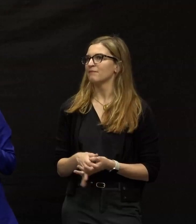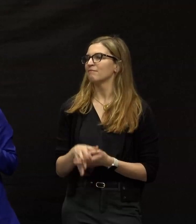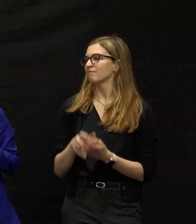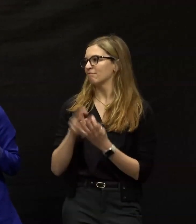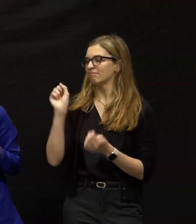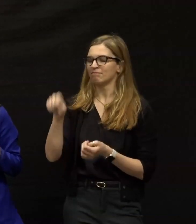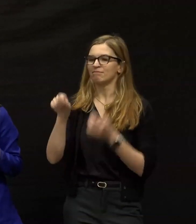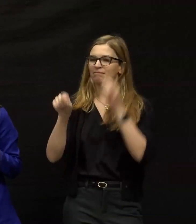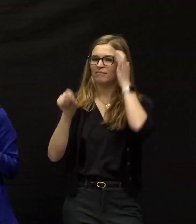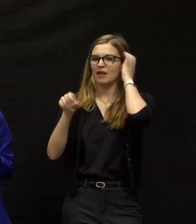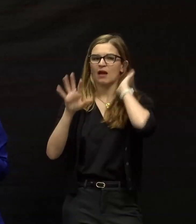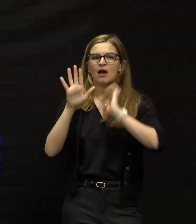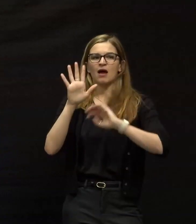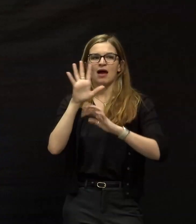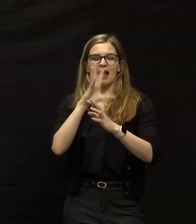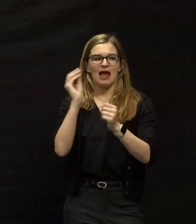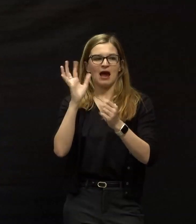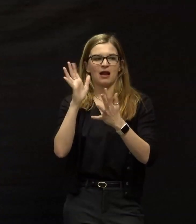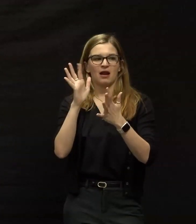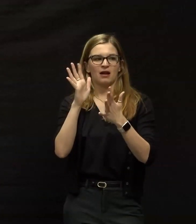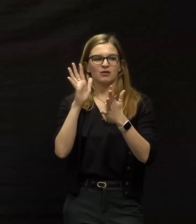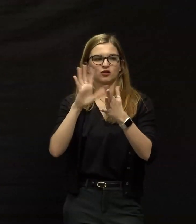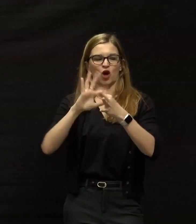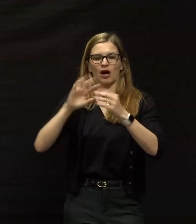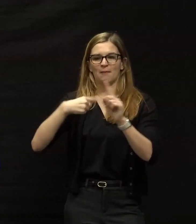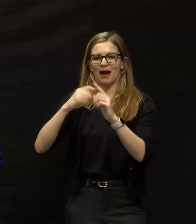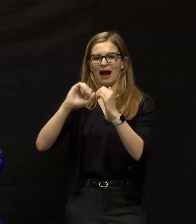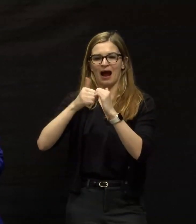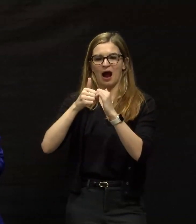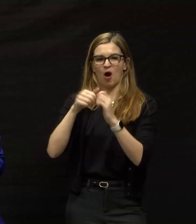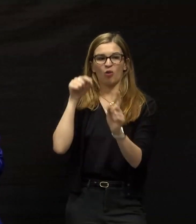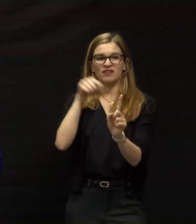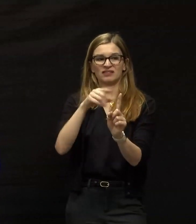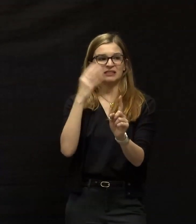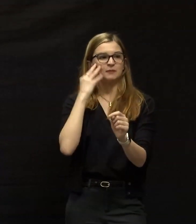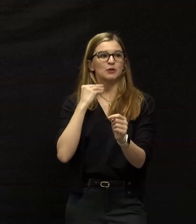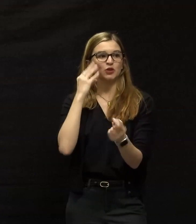Yeah, yeah and also just talking about